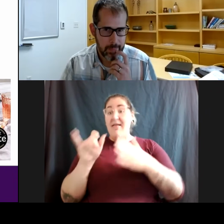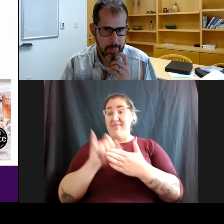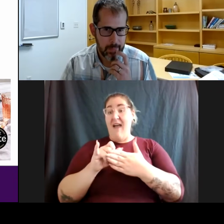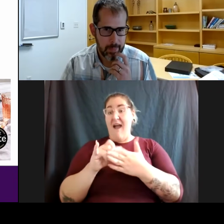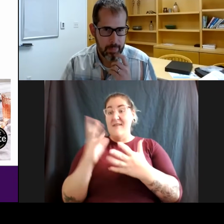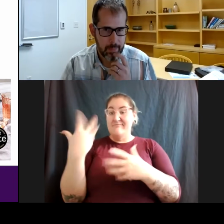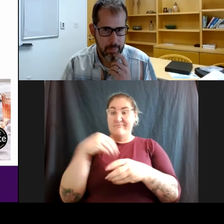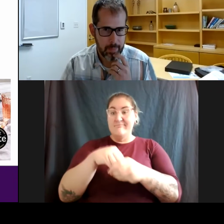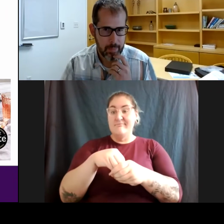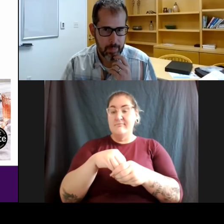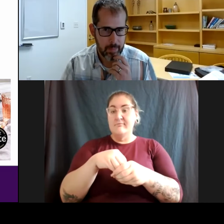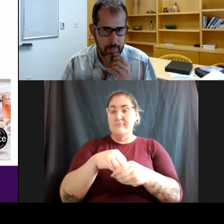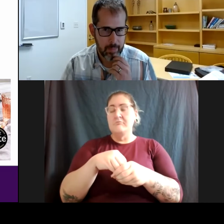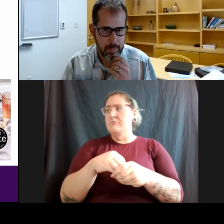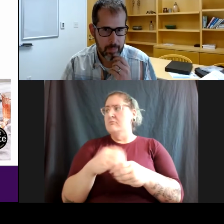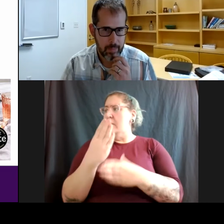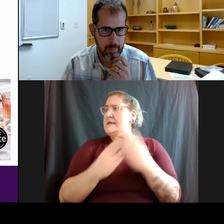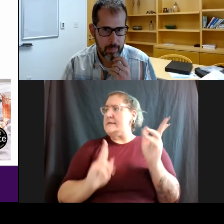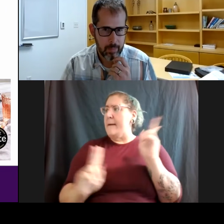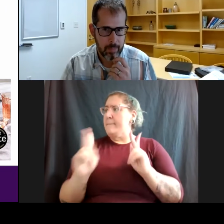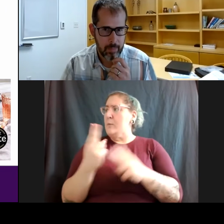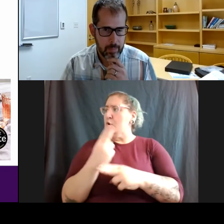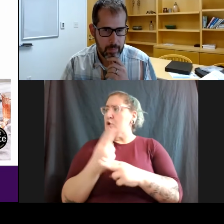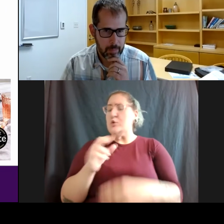there are people who use screen readers and will use the mouse as well. But I think